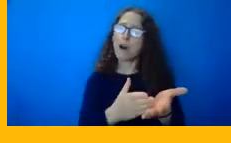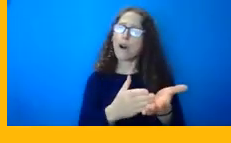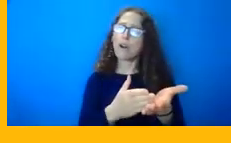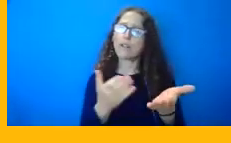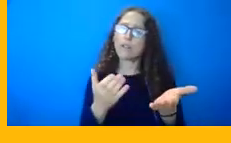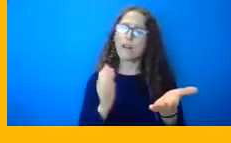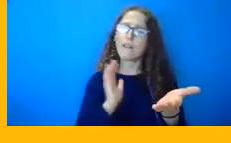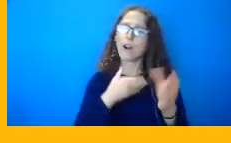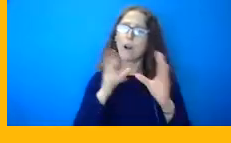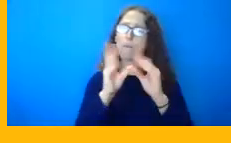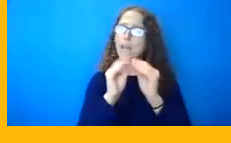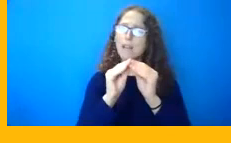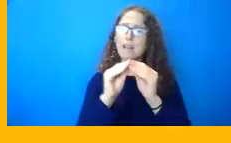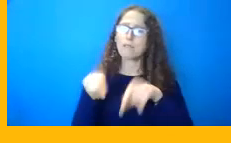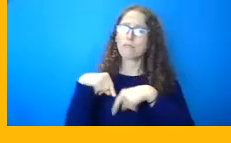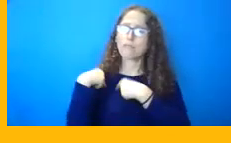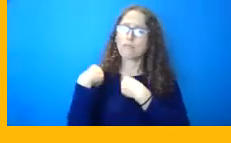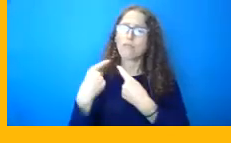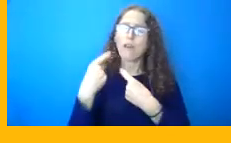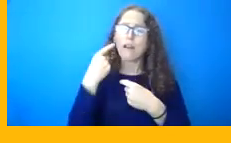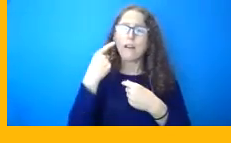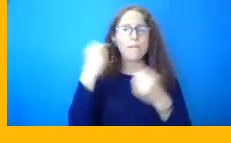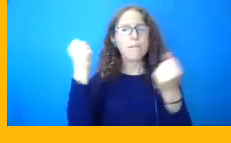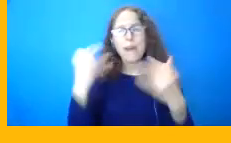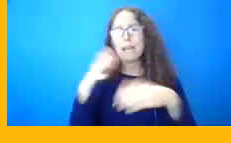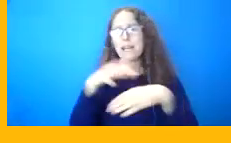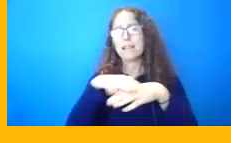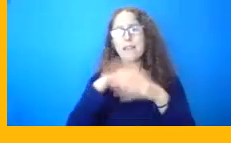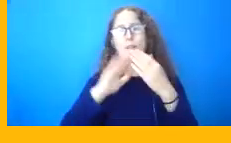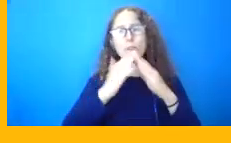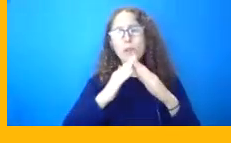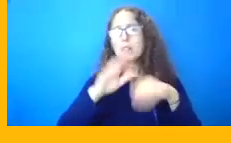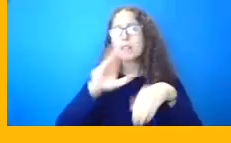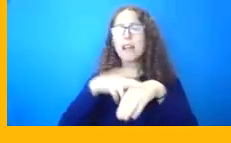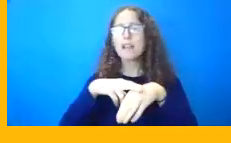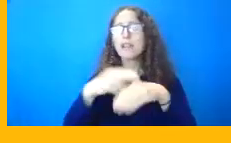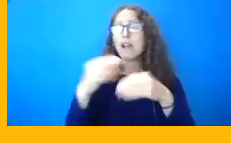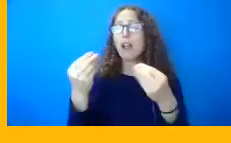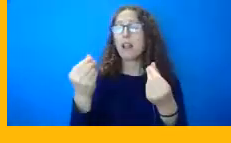I WOULD ALSO LIKE TO BEGIN WITH AND NATIVE LAND